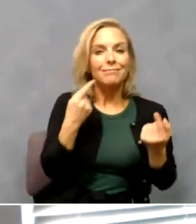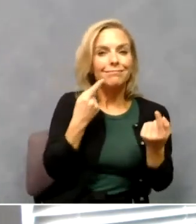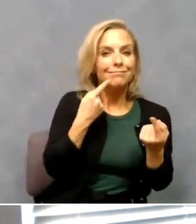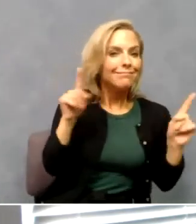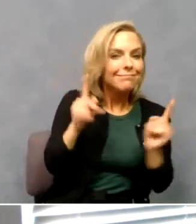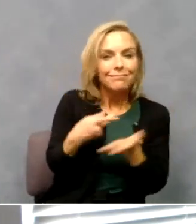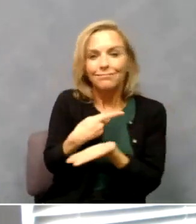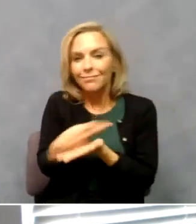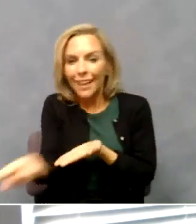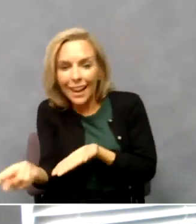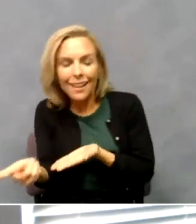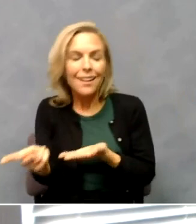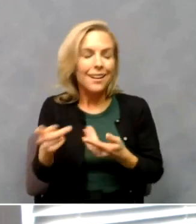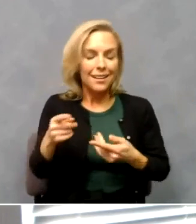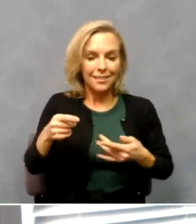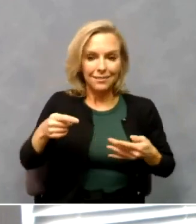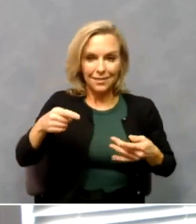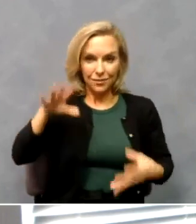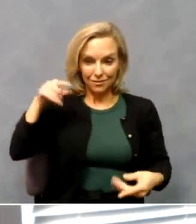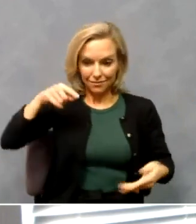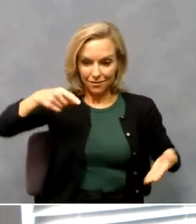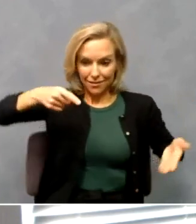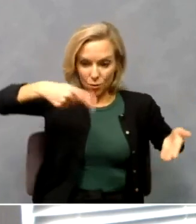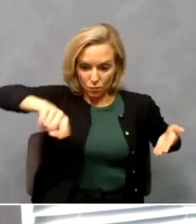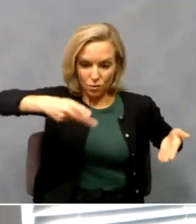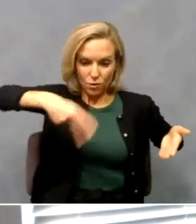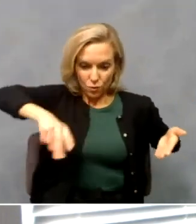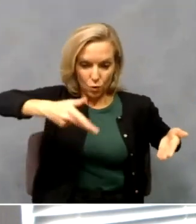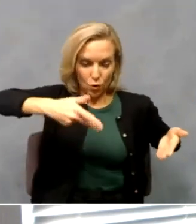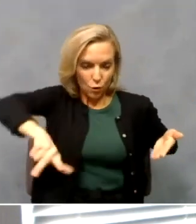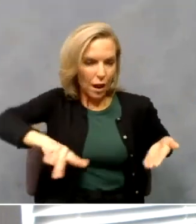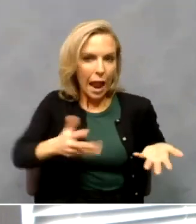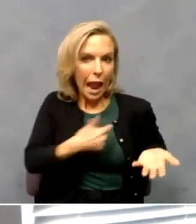is going to be solely determined by the choices people made the past 3 to 4